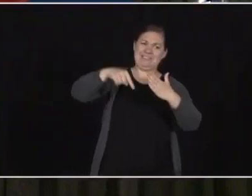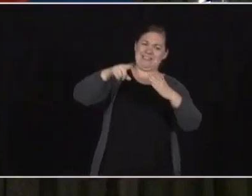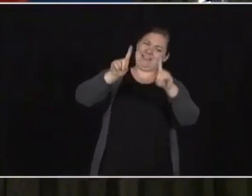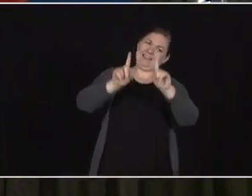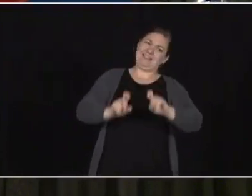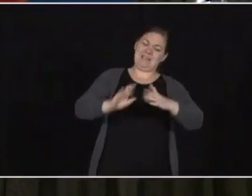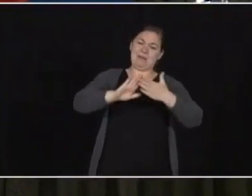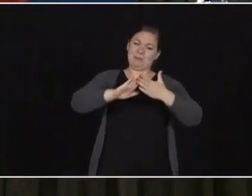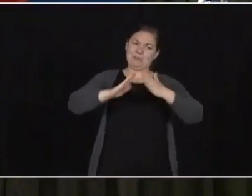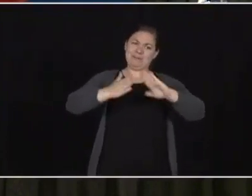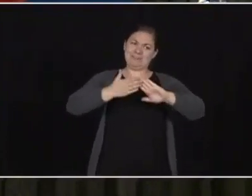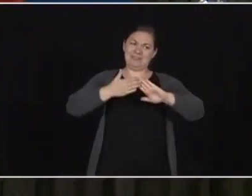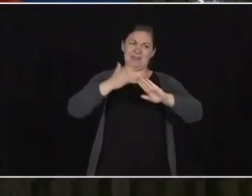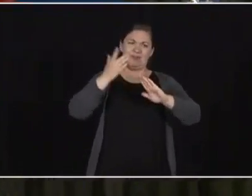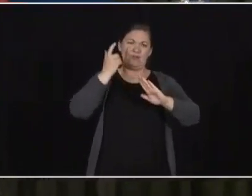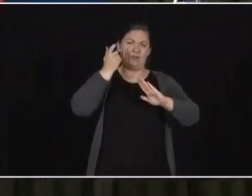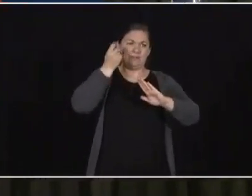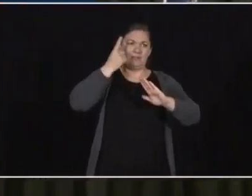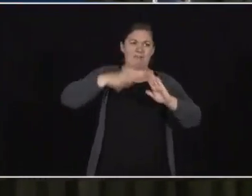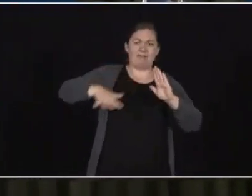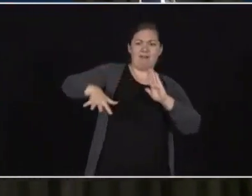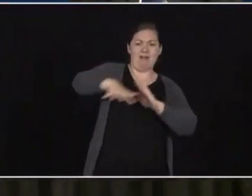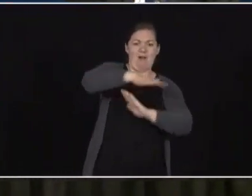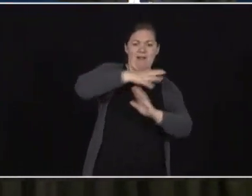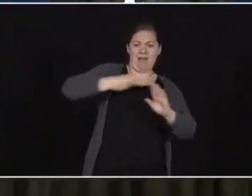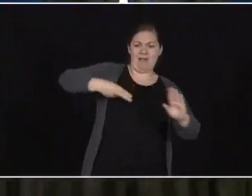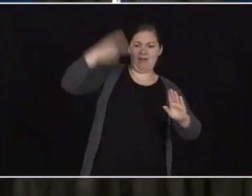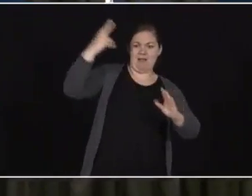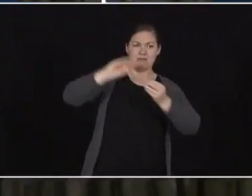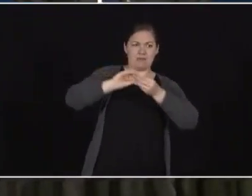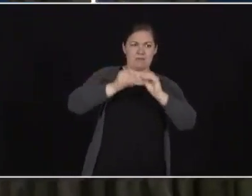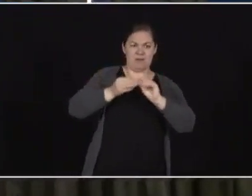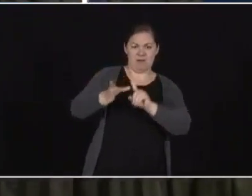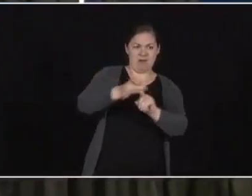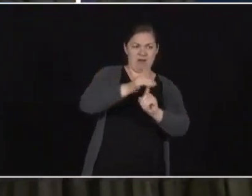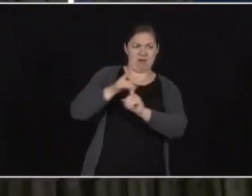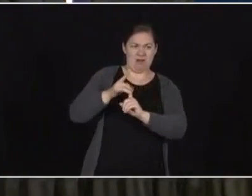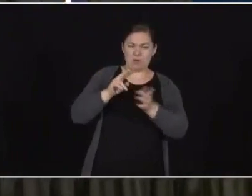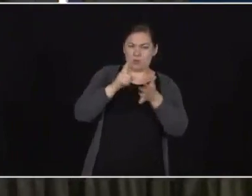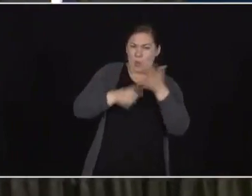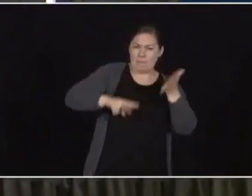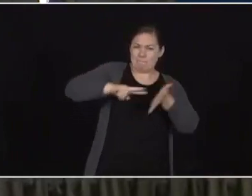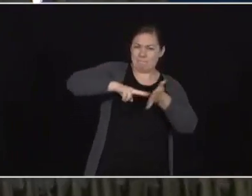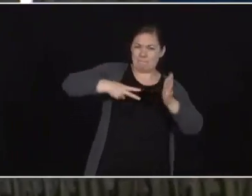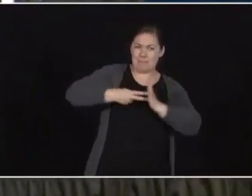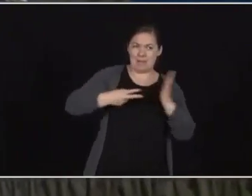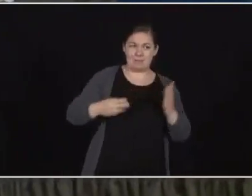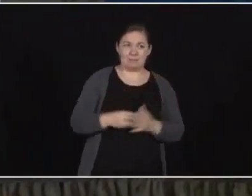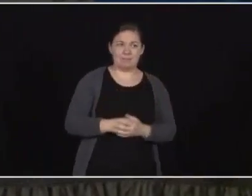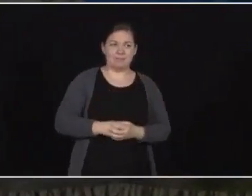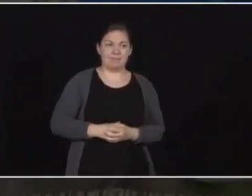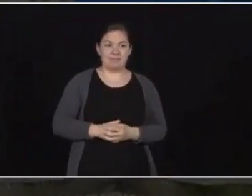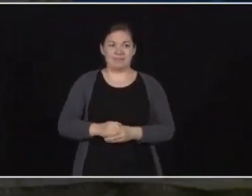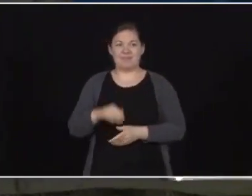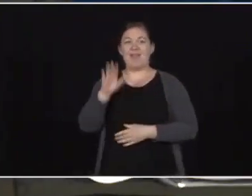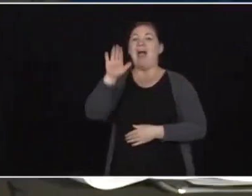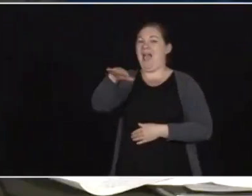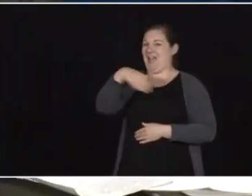Is it some real on the ground examples of what community-based testing and high COVID active communities mean. Thank you for